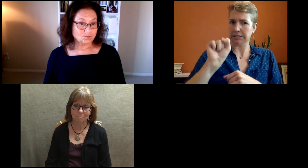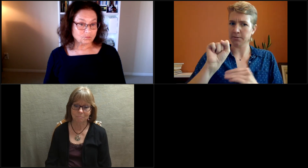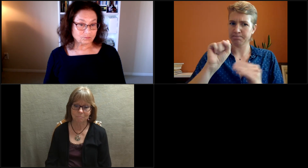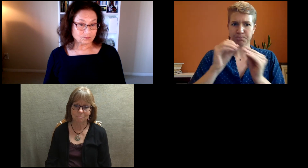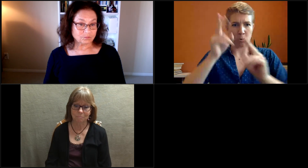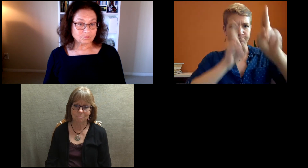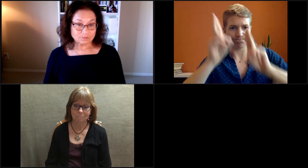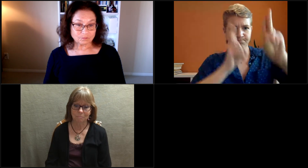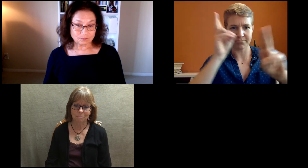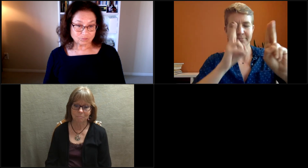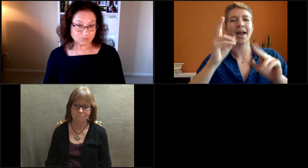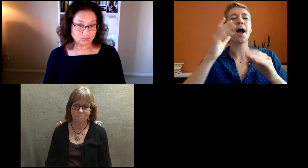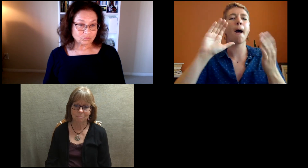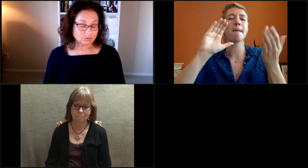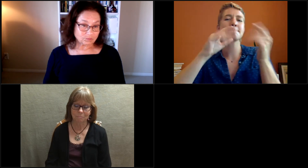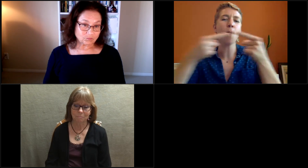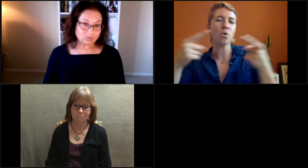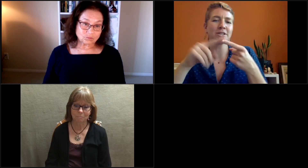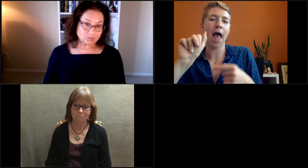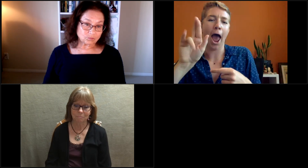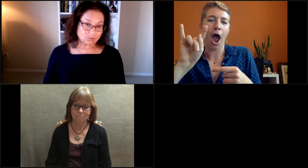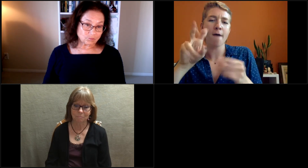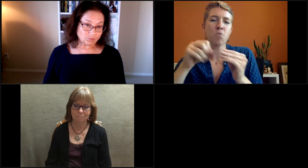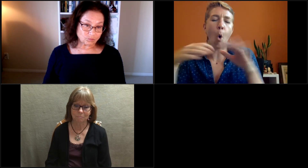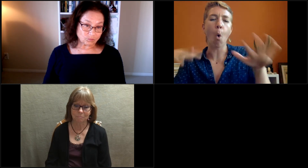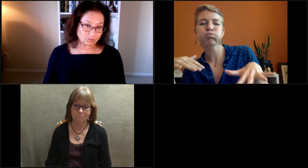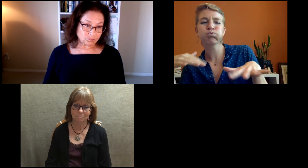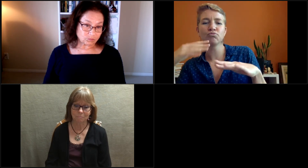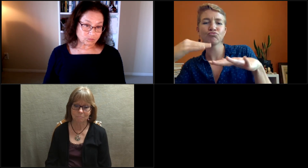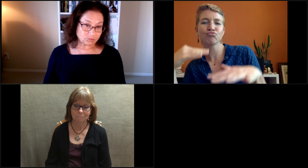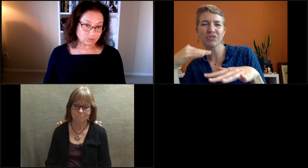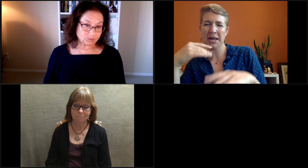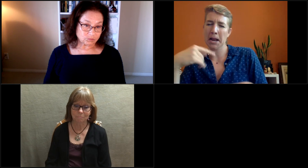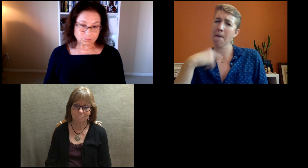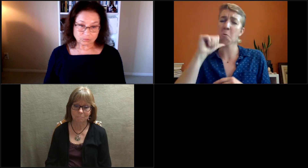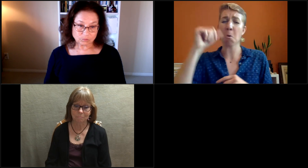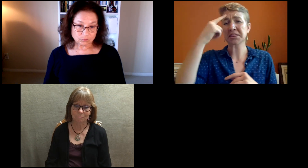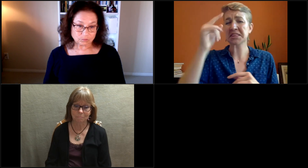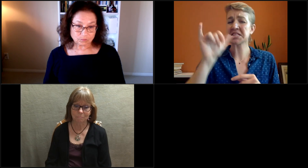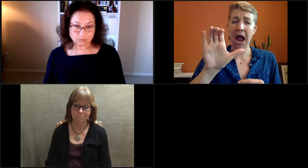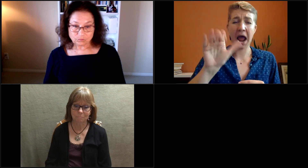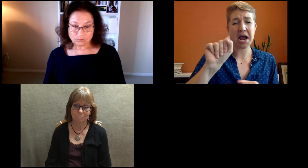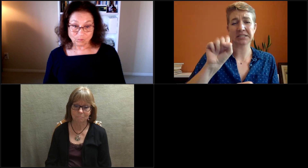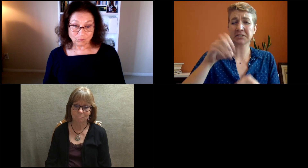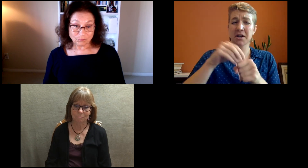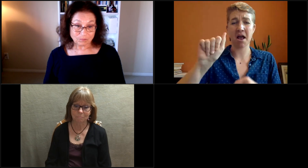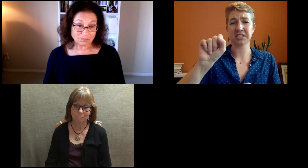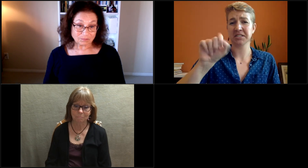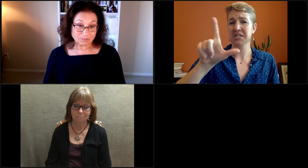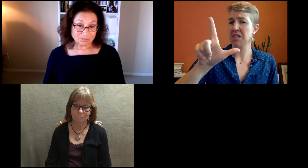presentational, honorific-type language, whereas a narrative is much more intimate.